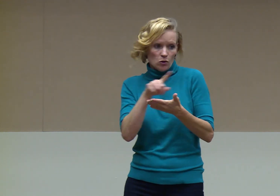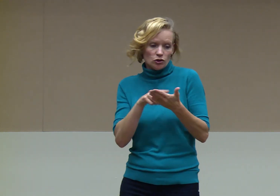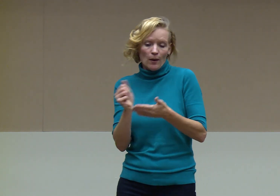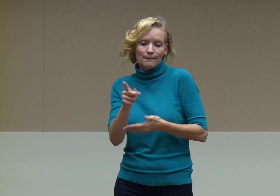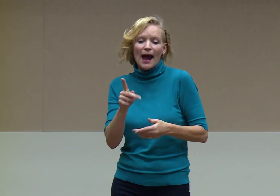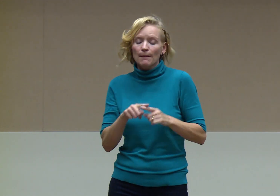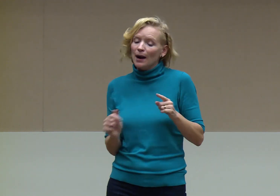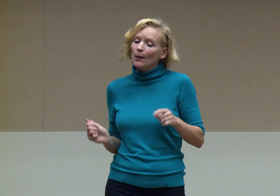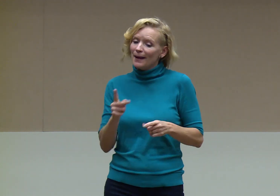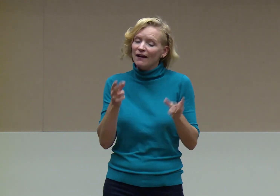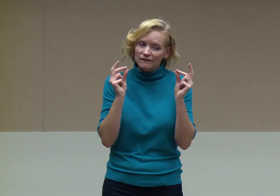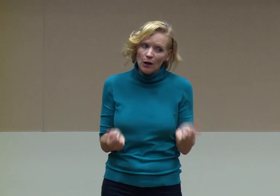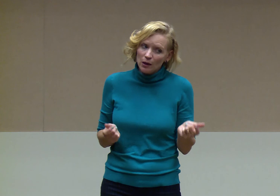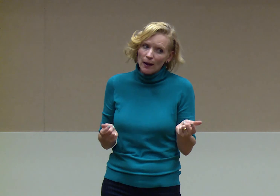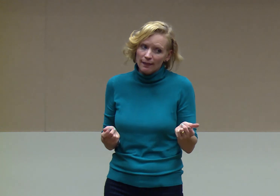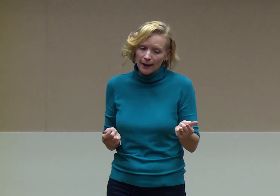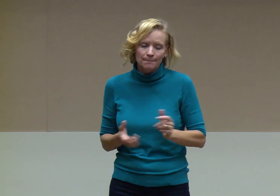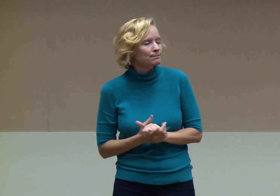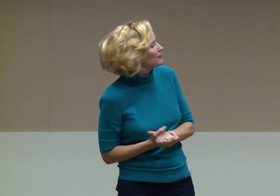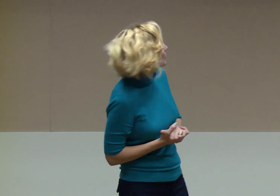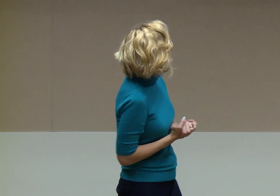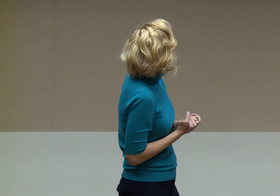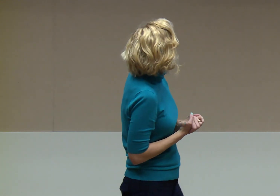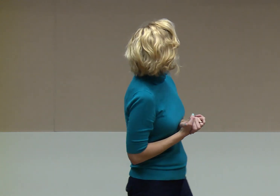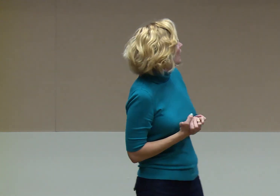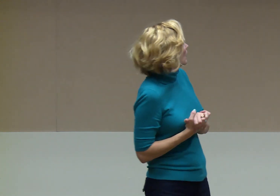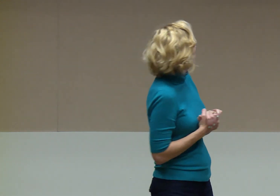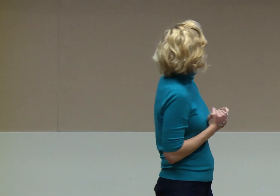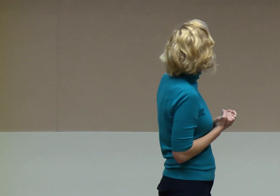so I built up my hours, but went back full-time very quickly.